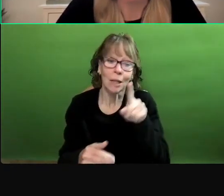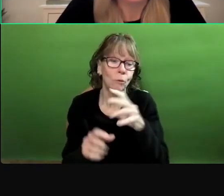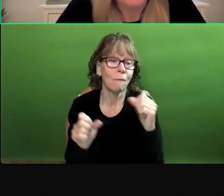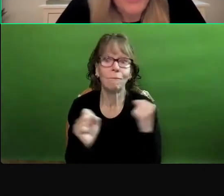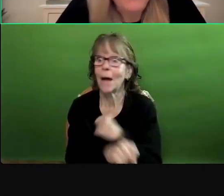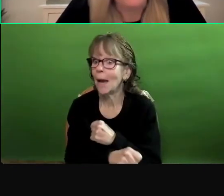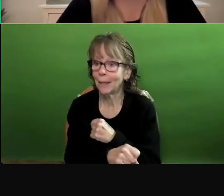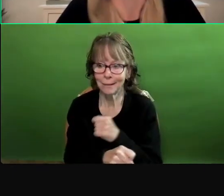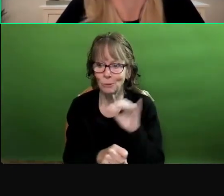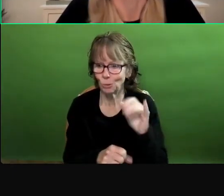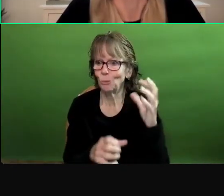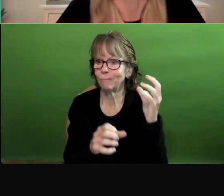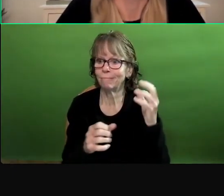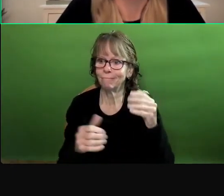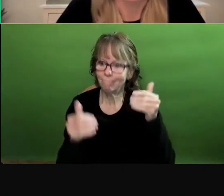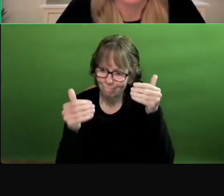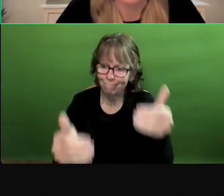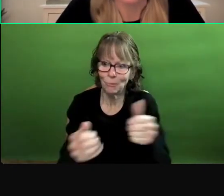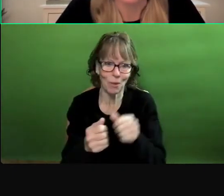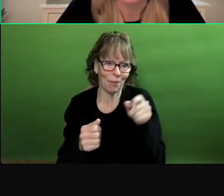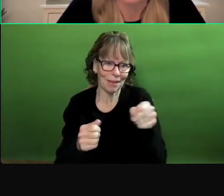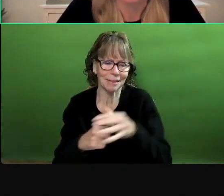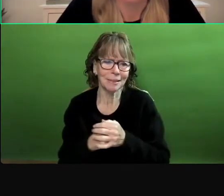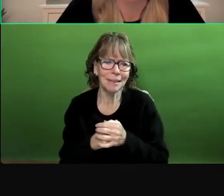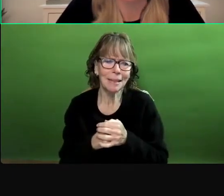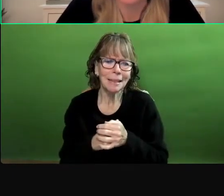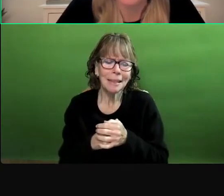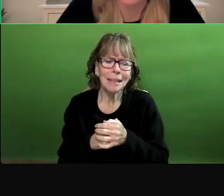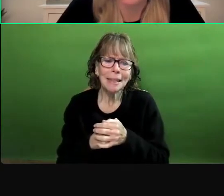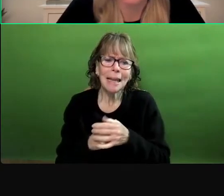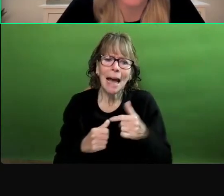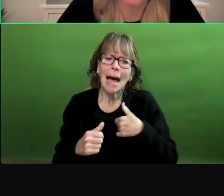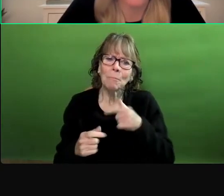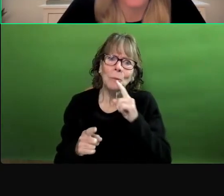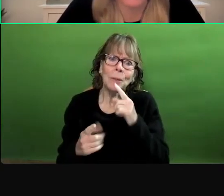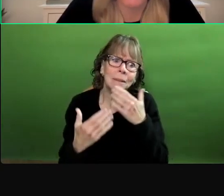I'm really grateful for this change, which really has been important and